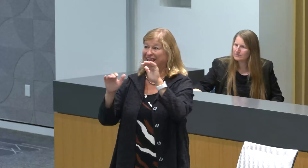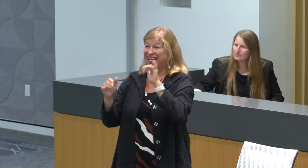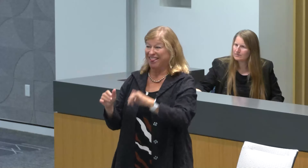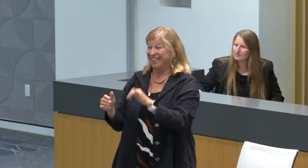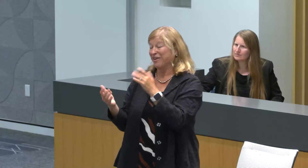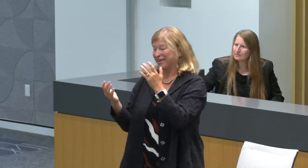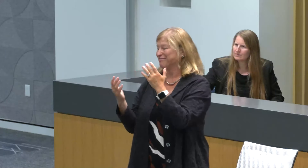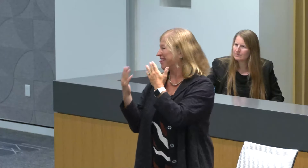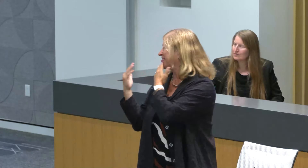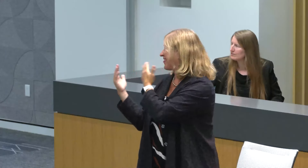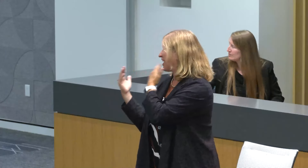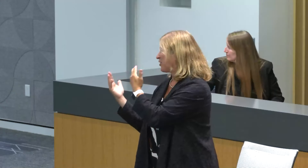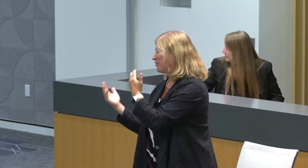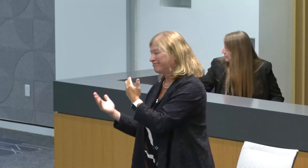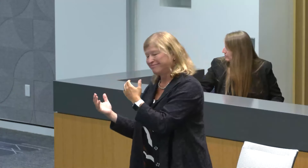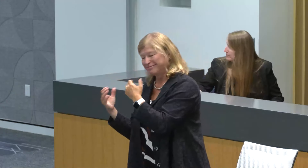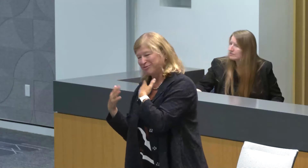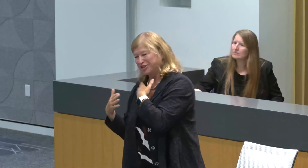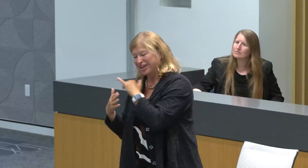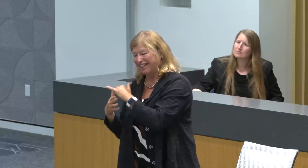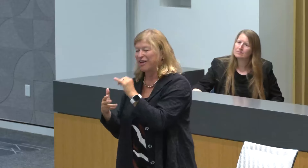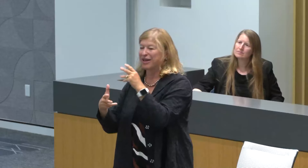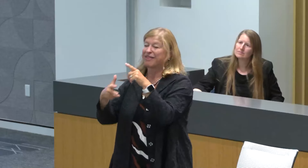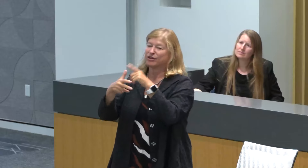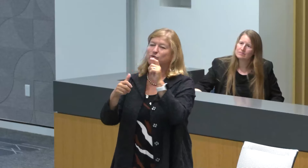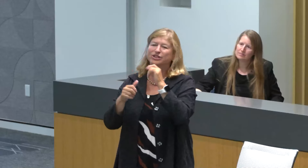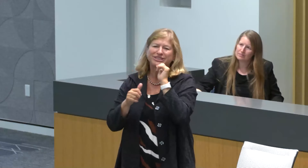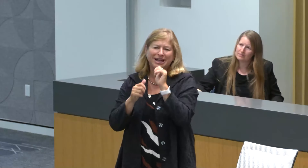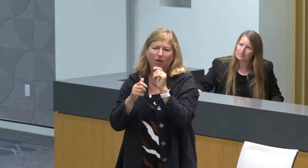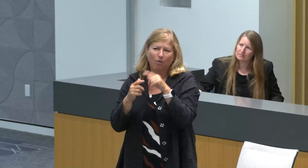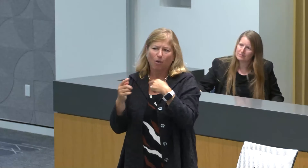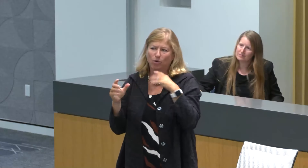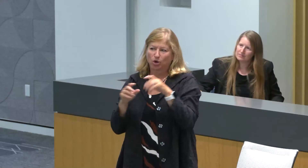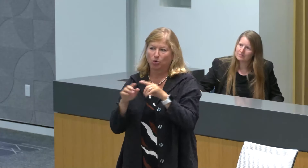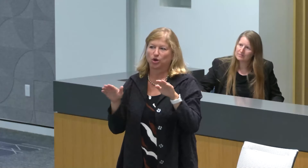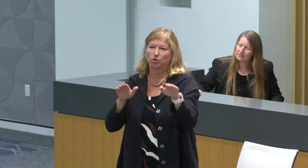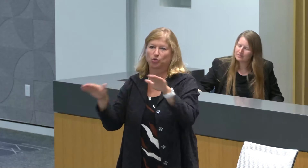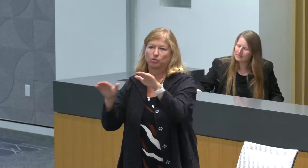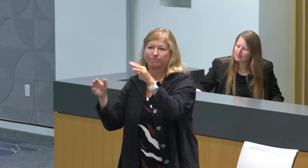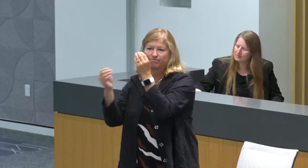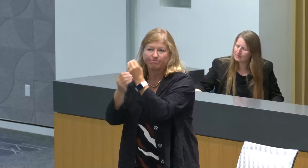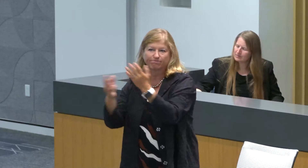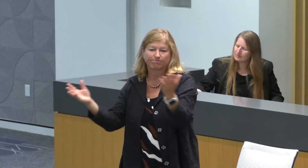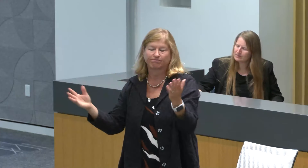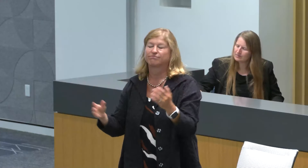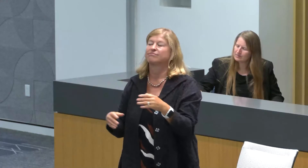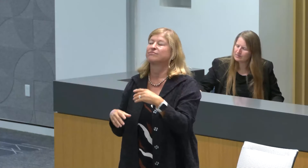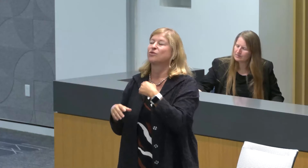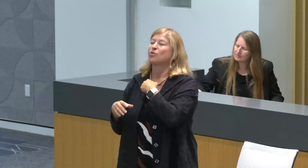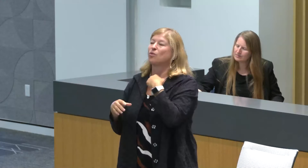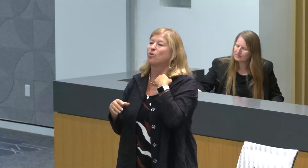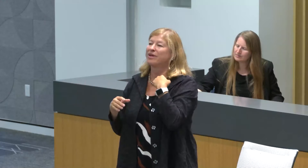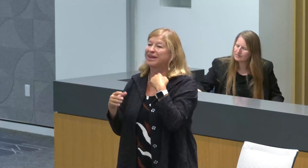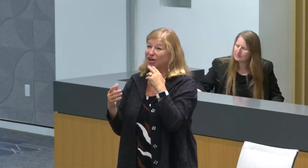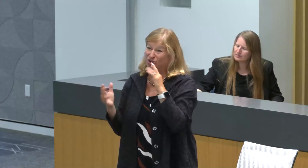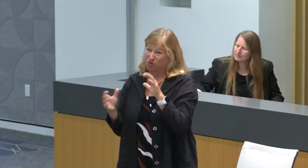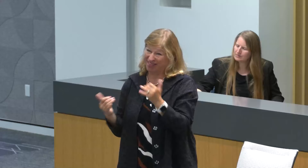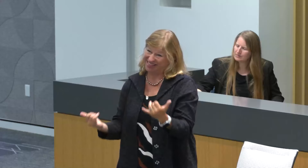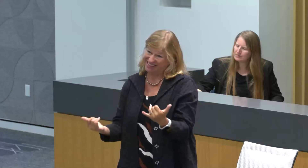SECOND QUESTION WAS REGARDING LOGO, THE THIRD QUESTION WAS REGARDING PEOPLE IMMIGRATING TO THE UNITED STATES THE FIRST